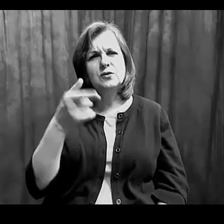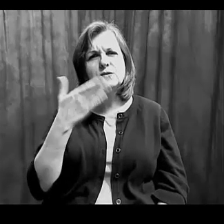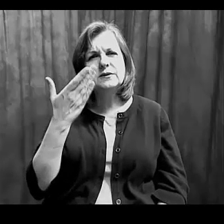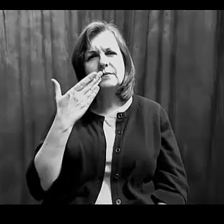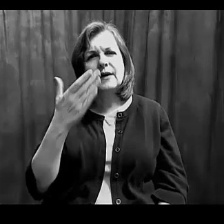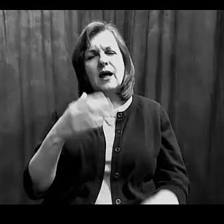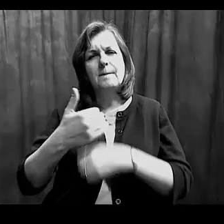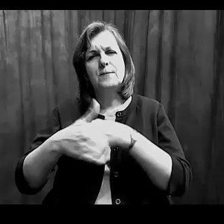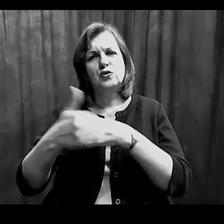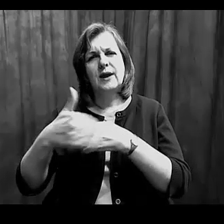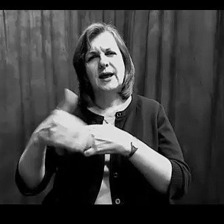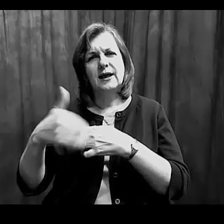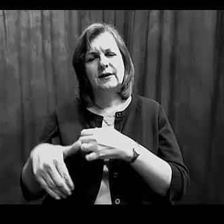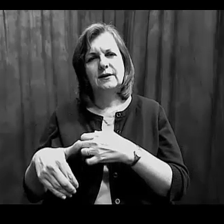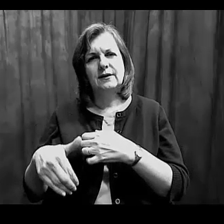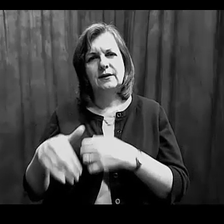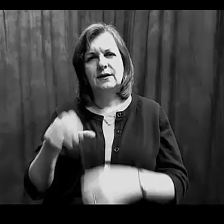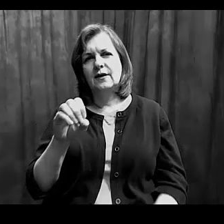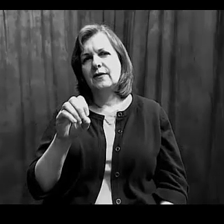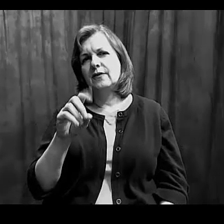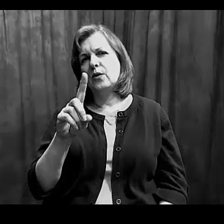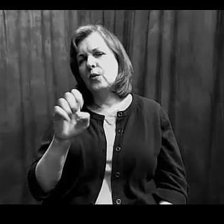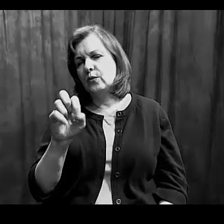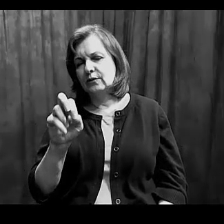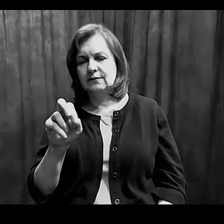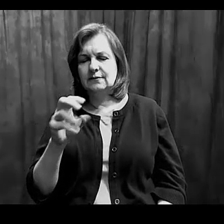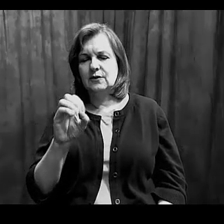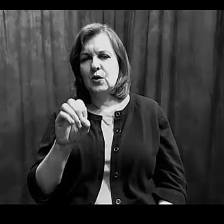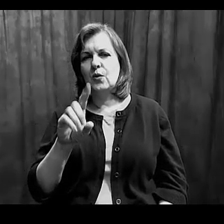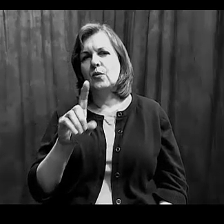more simply when you smell bread